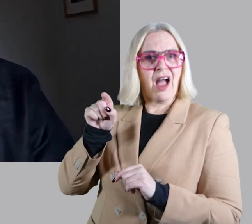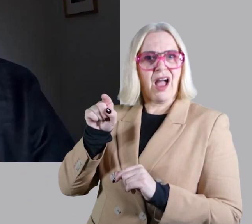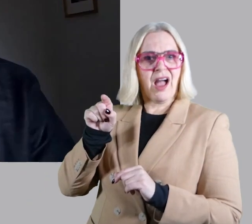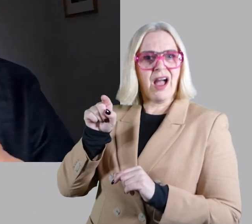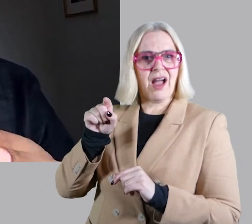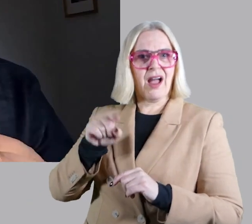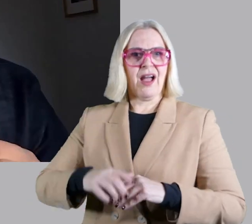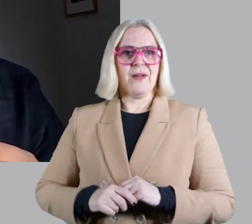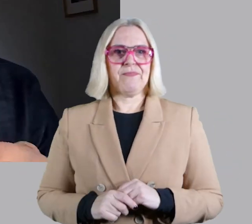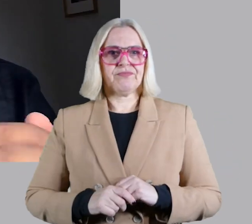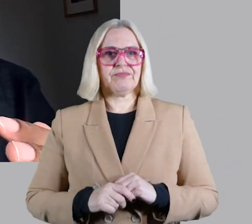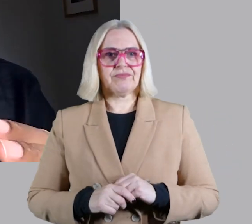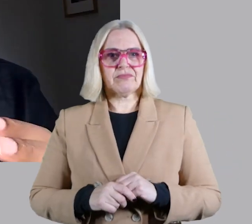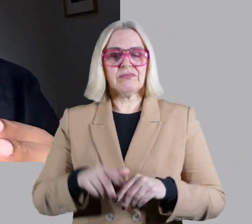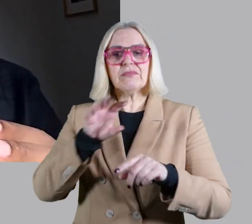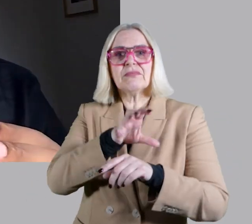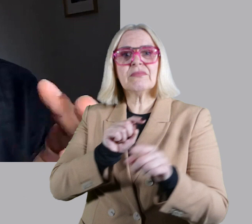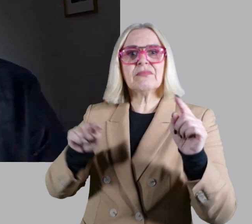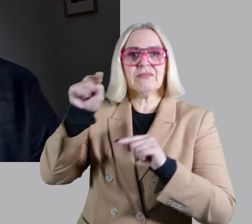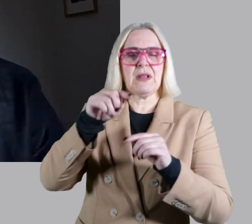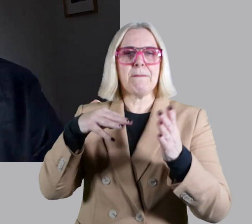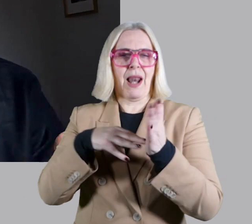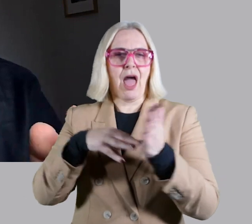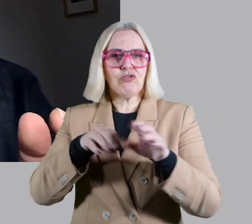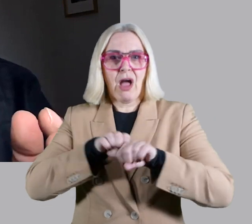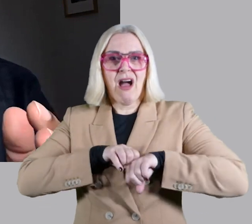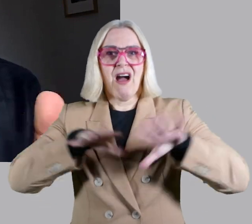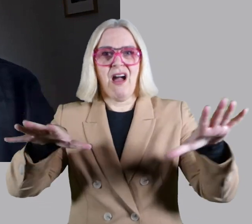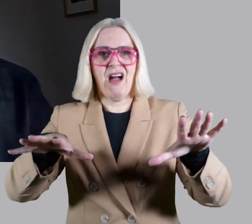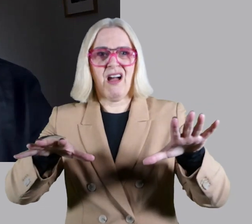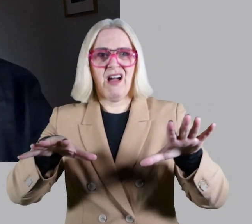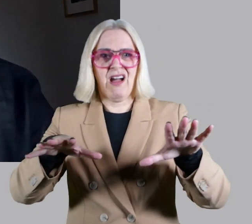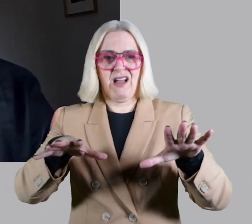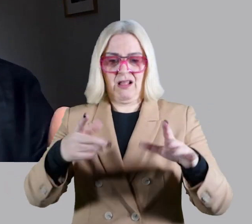In those regions Malaria was prolific and there was a survival advantage